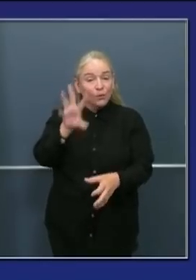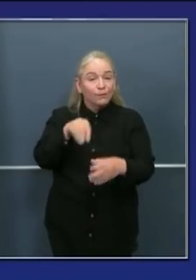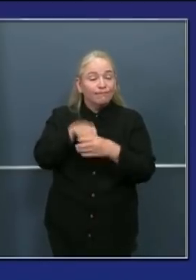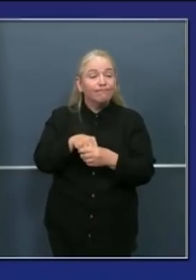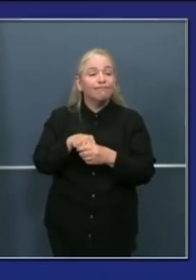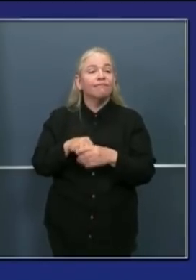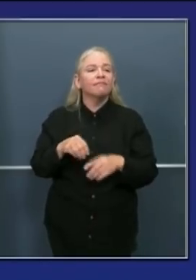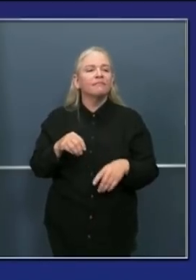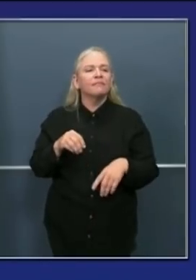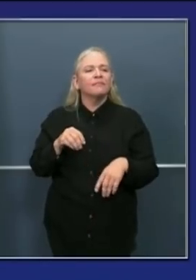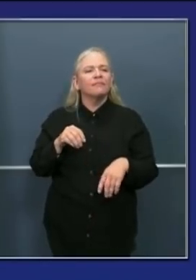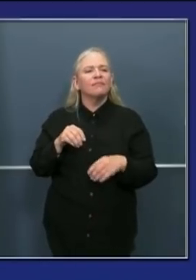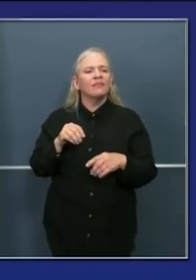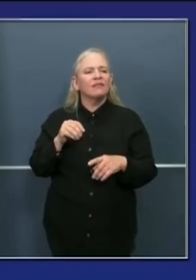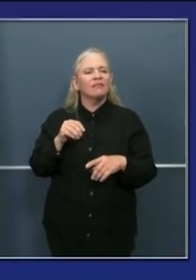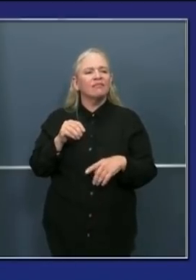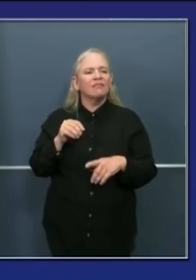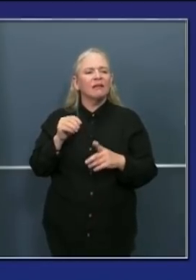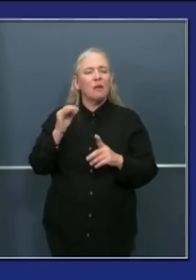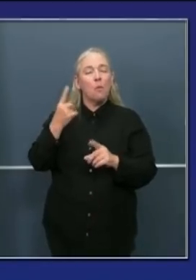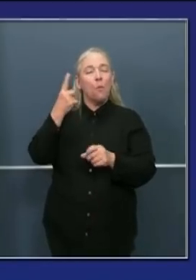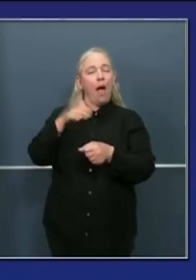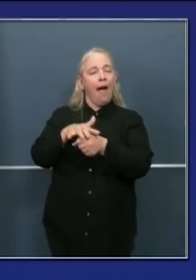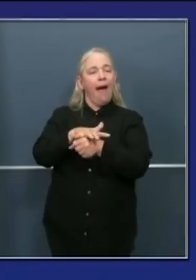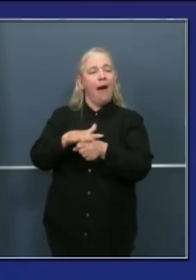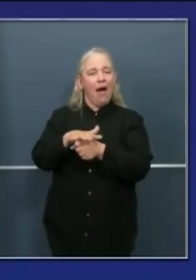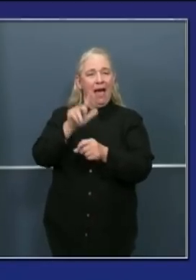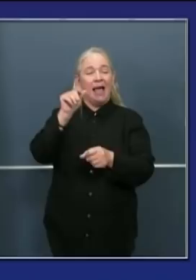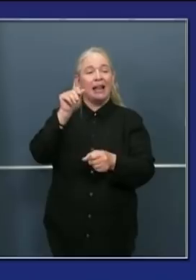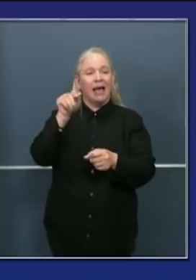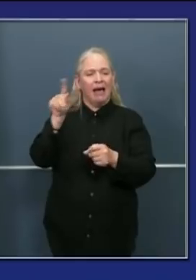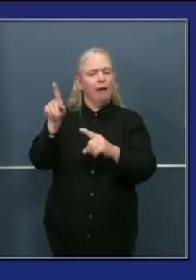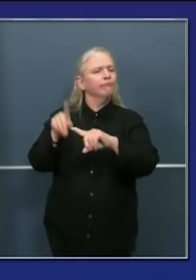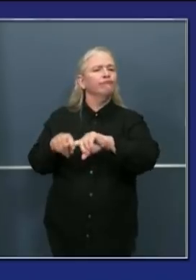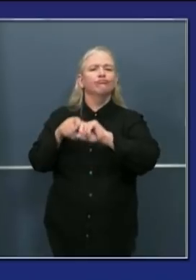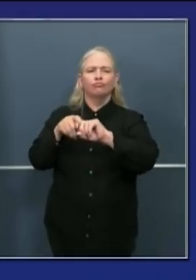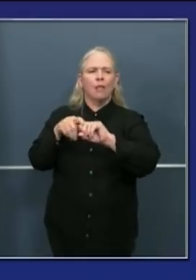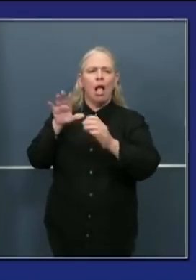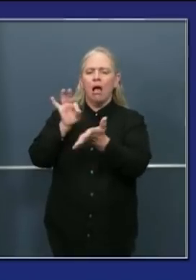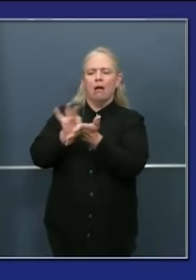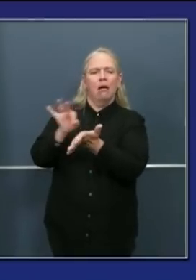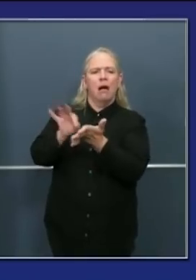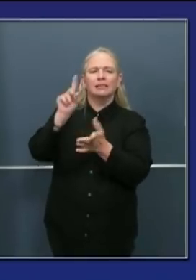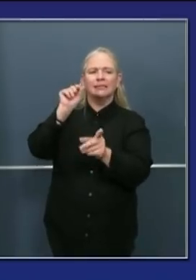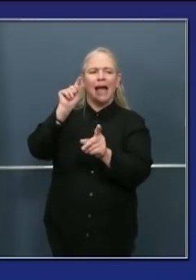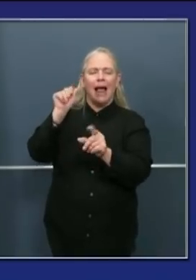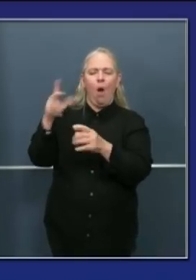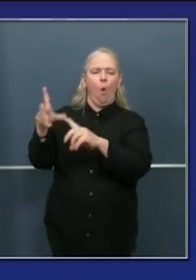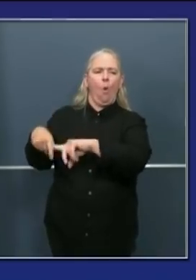RULING PERIOD THAT INCLUDES BY THE WAY THE CASES THAT WERE SUSPENDED, THE DATA WE